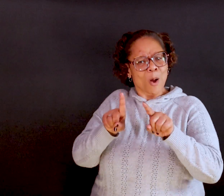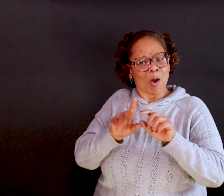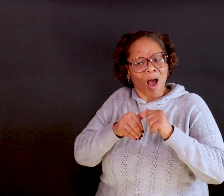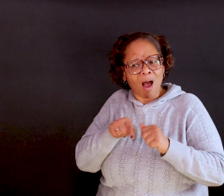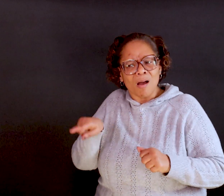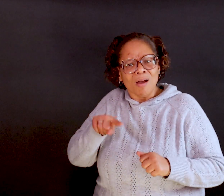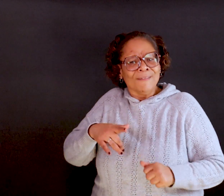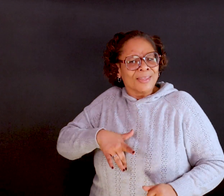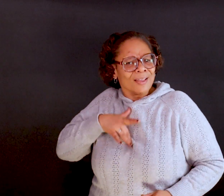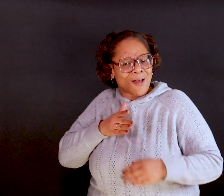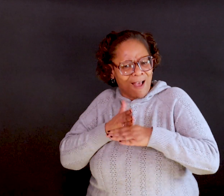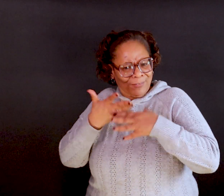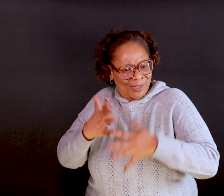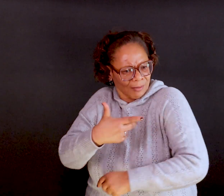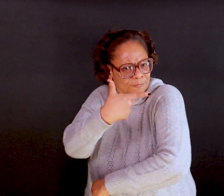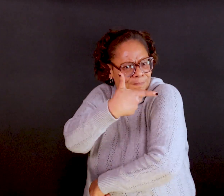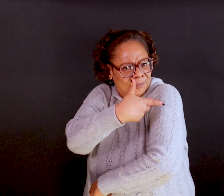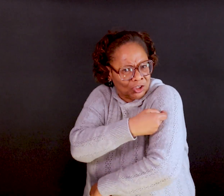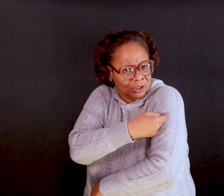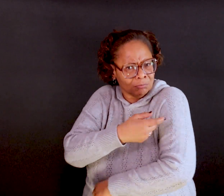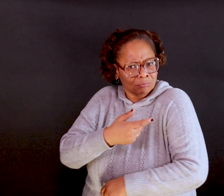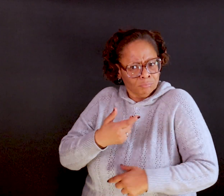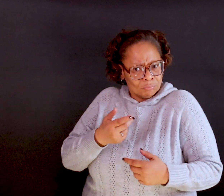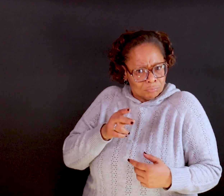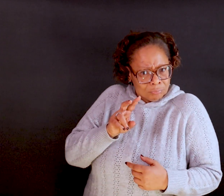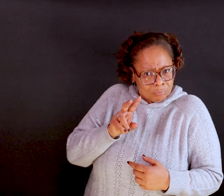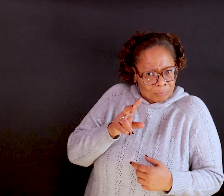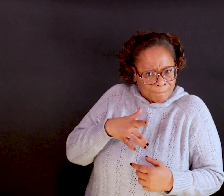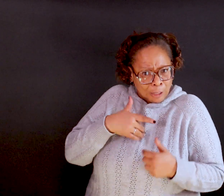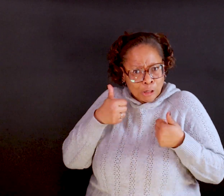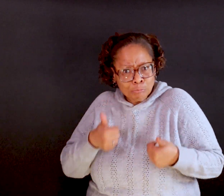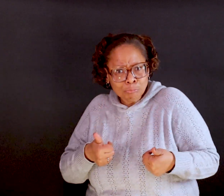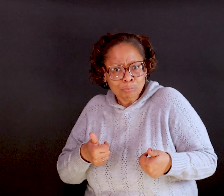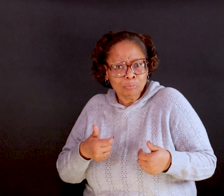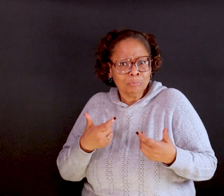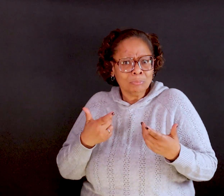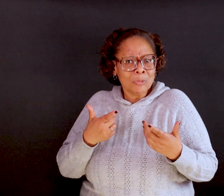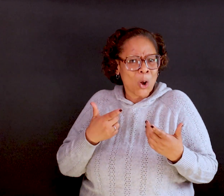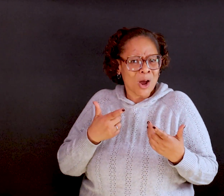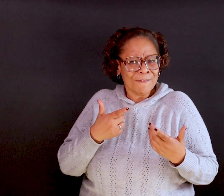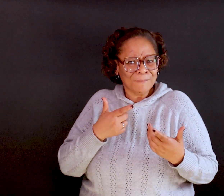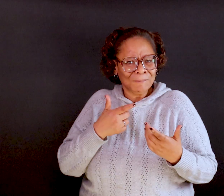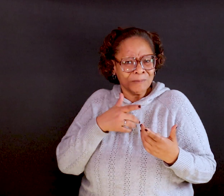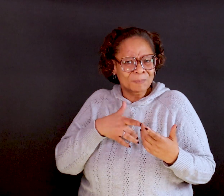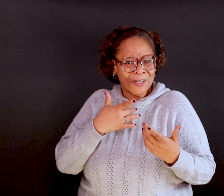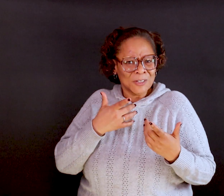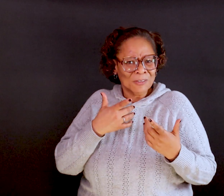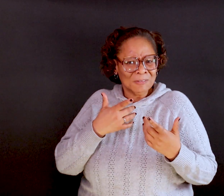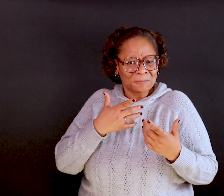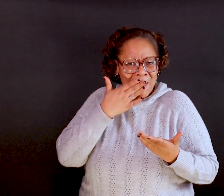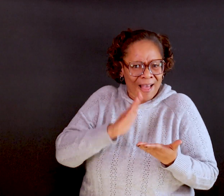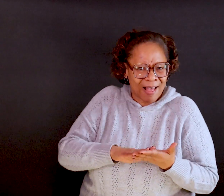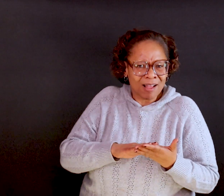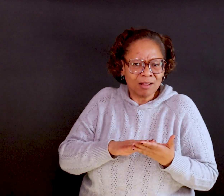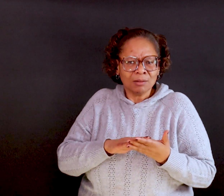how they feel after vaccination.